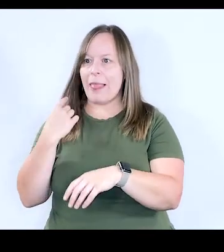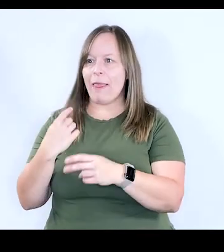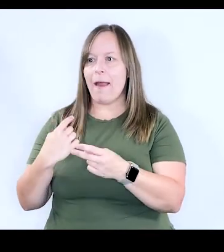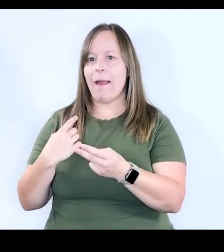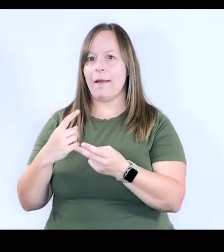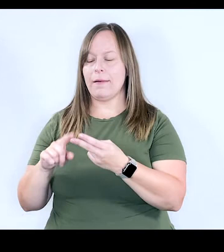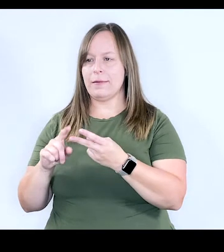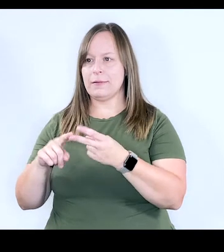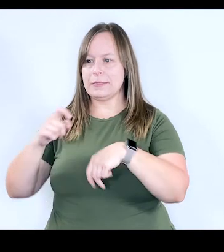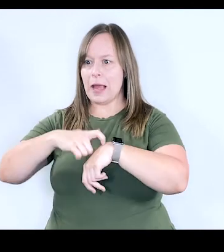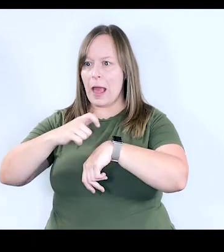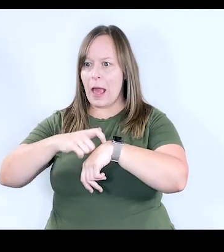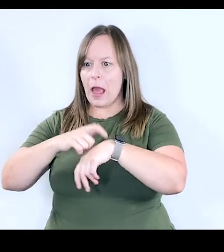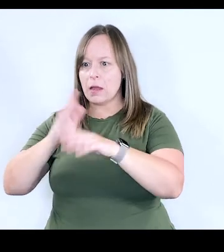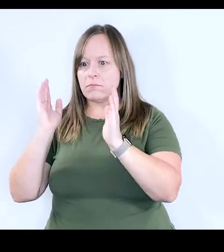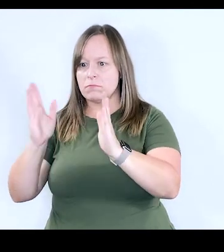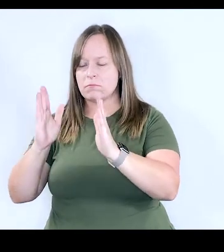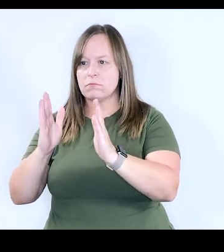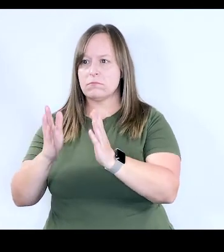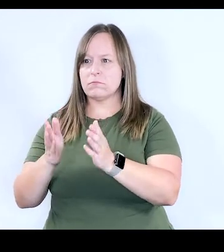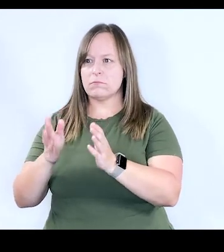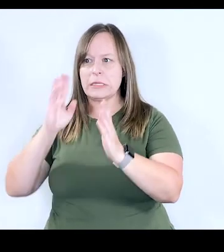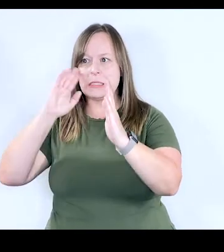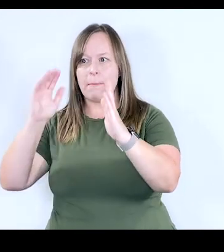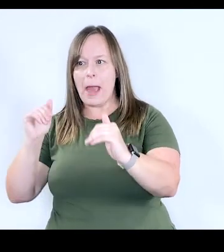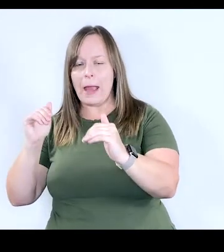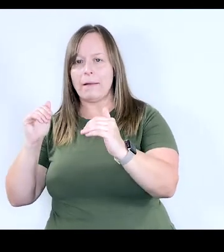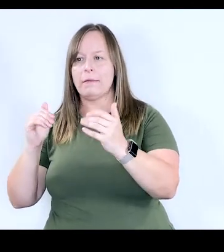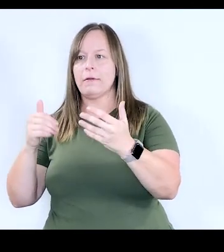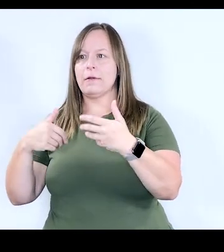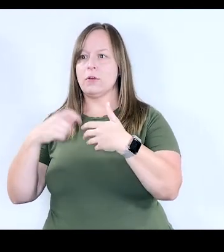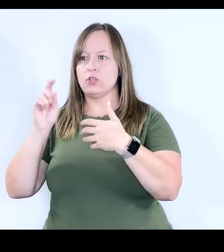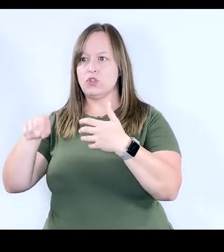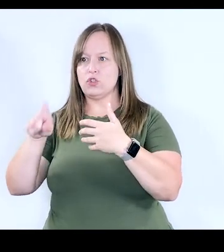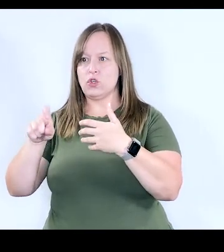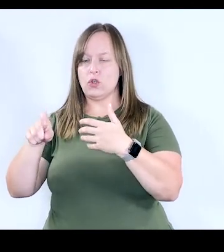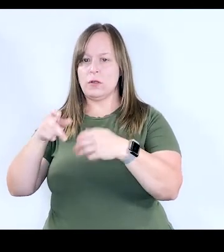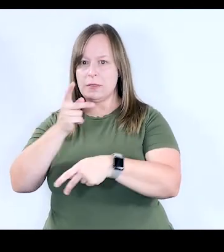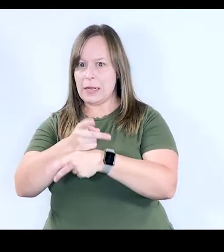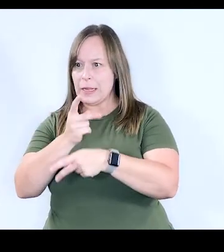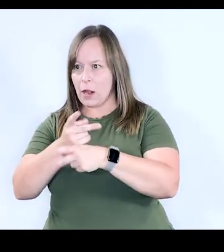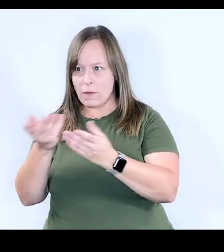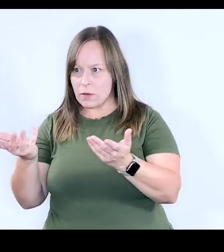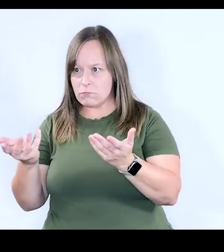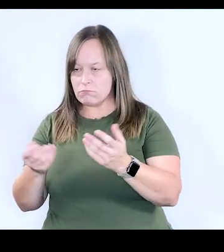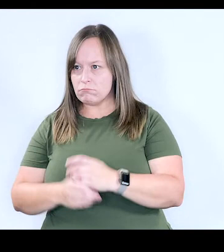Is there a time that parents should expect that this should be taken care of?